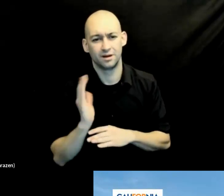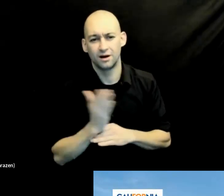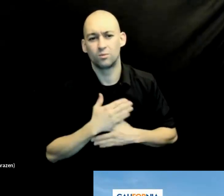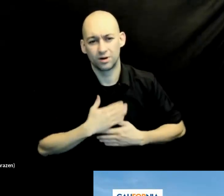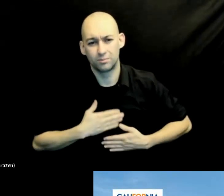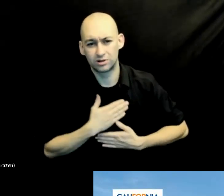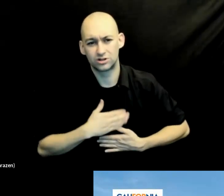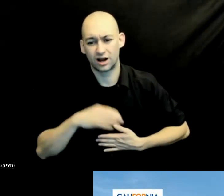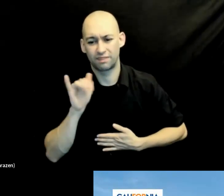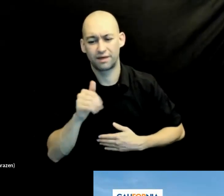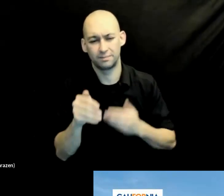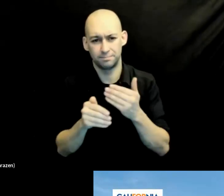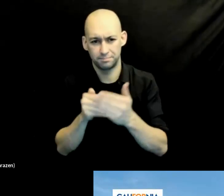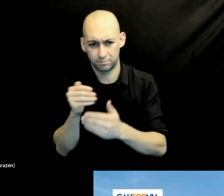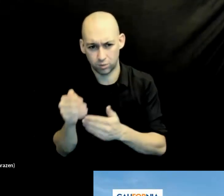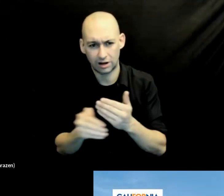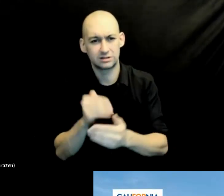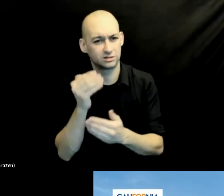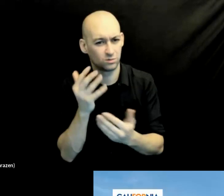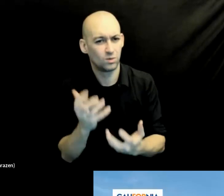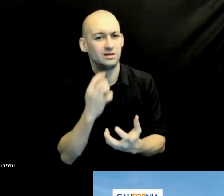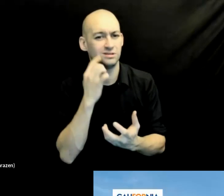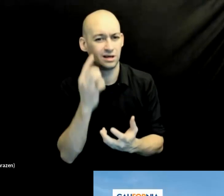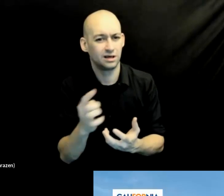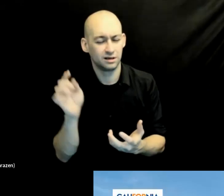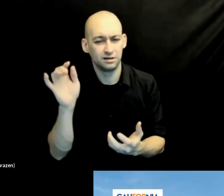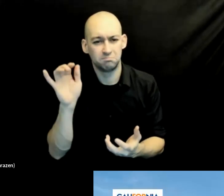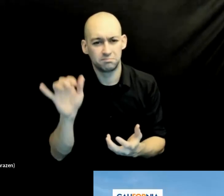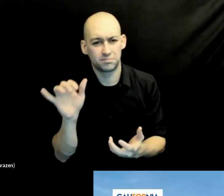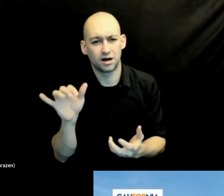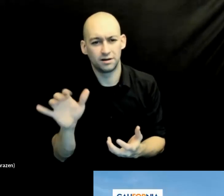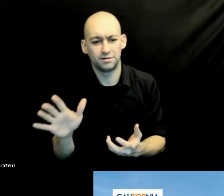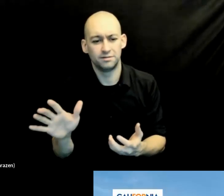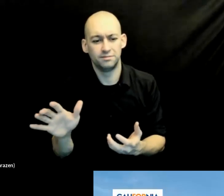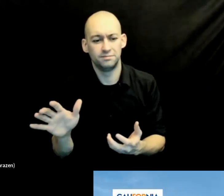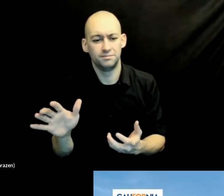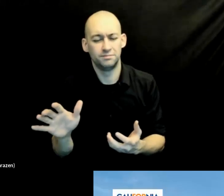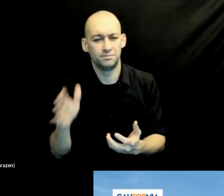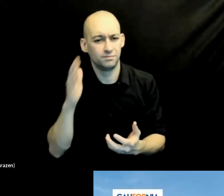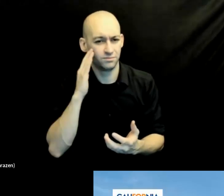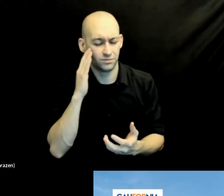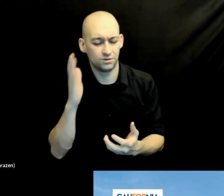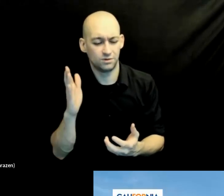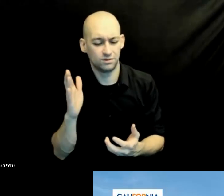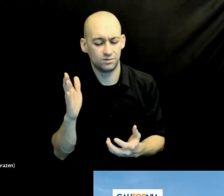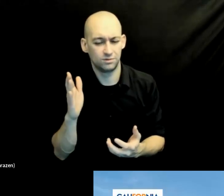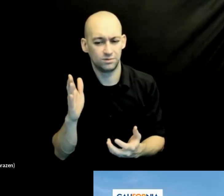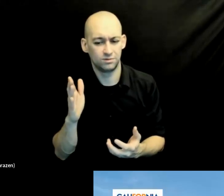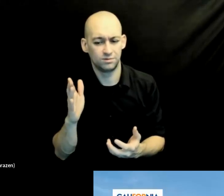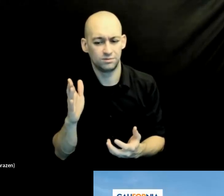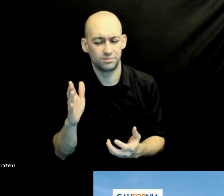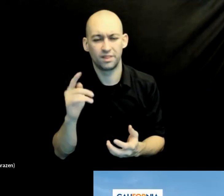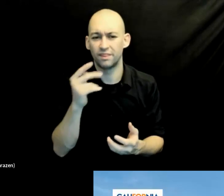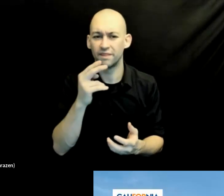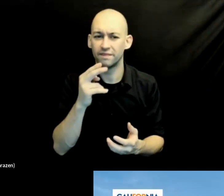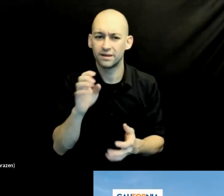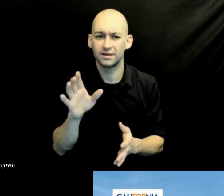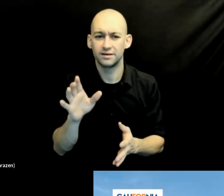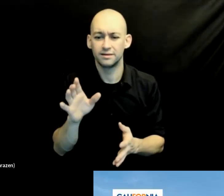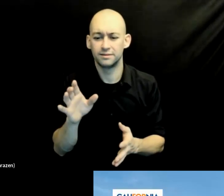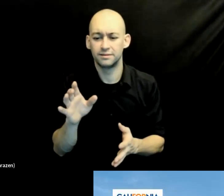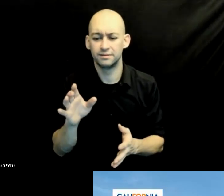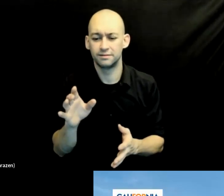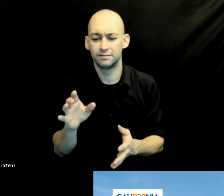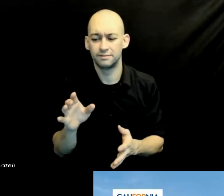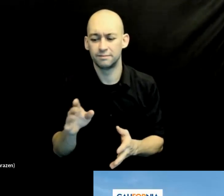the process, and do want to say that. That you know the they could. The folks that were mentioned